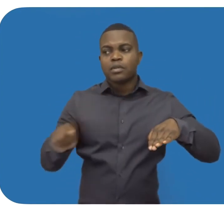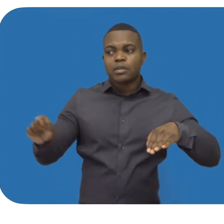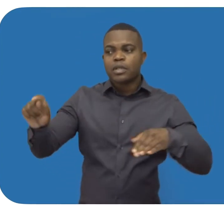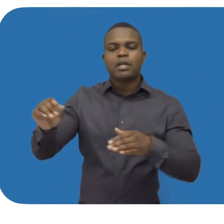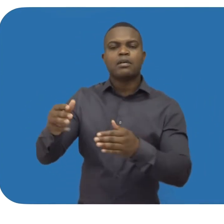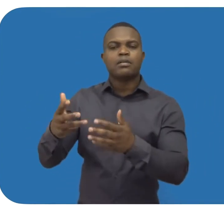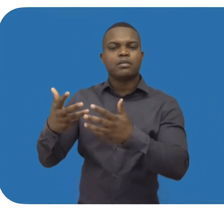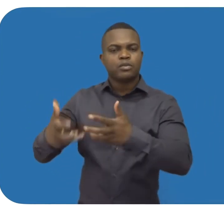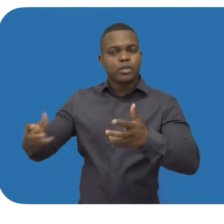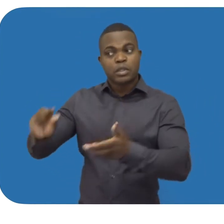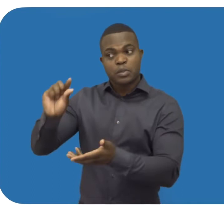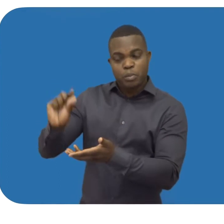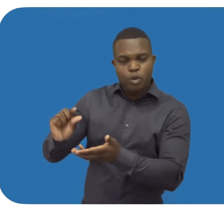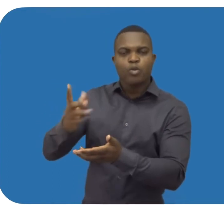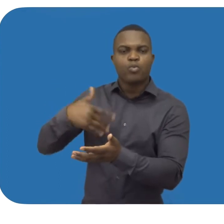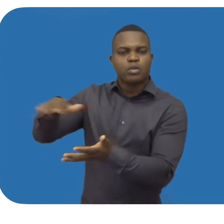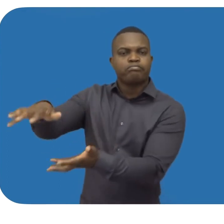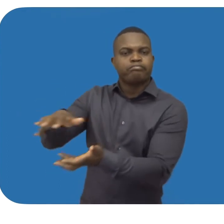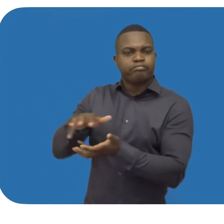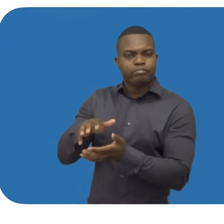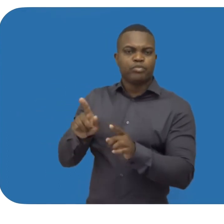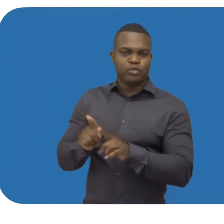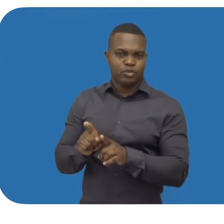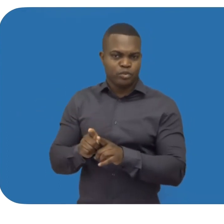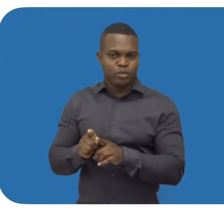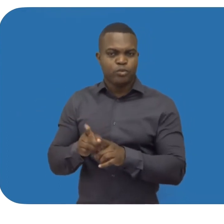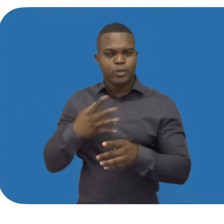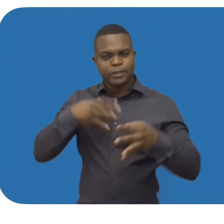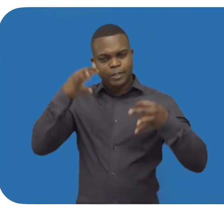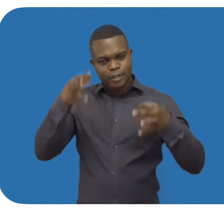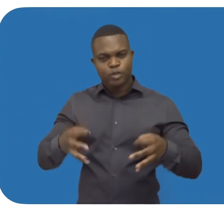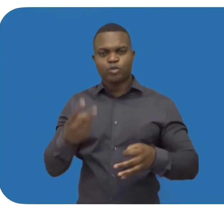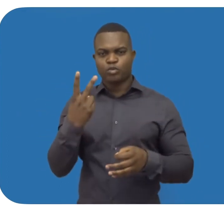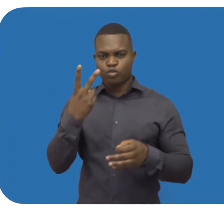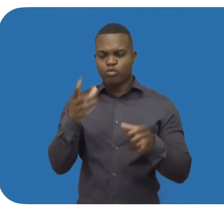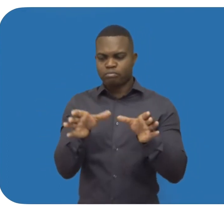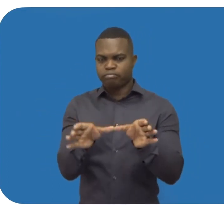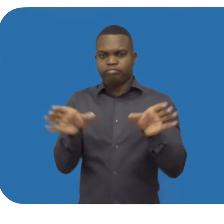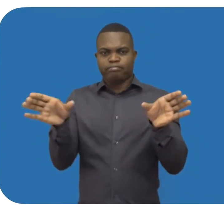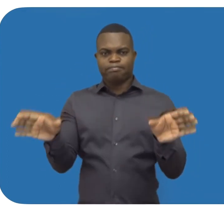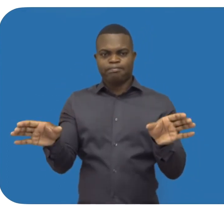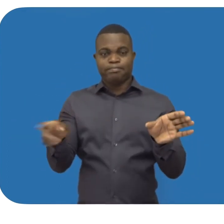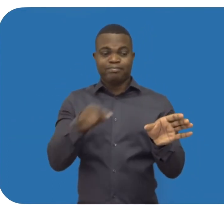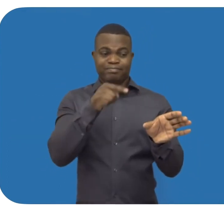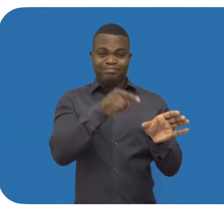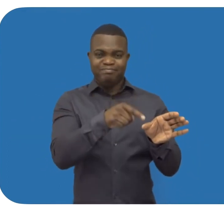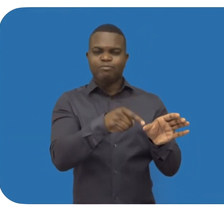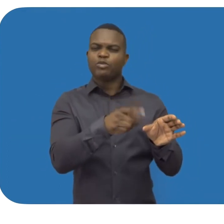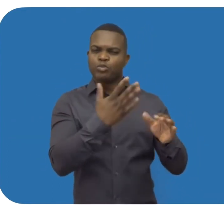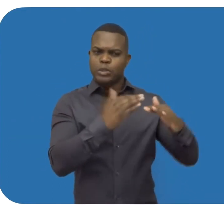So we decided to work with two sets of curation criteria: strict criteria and minimal criteria.